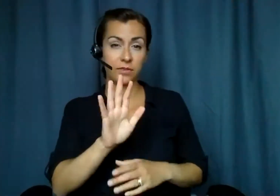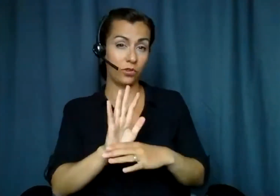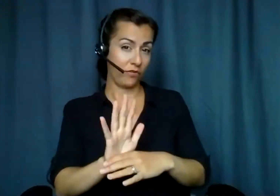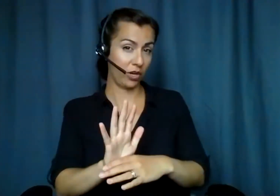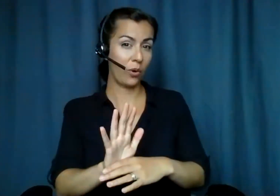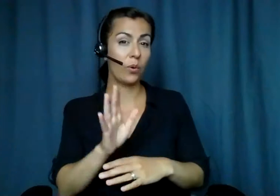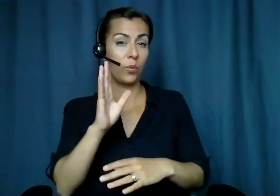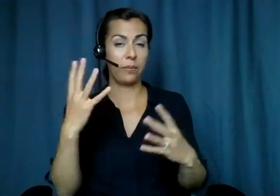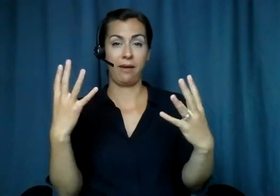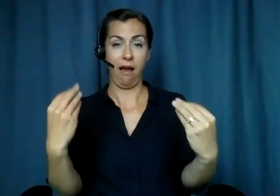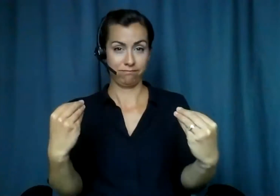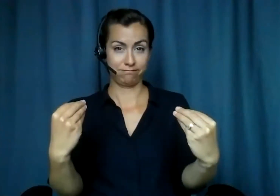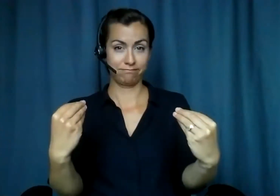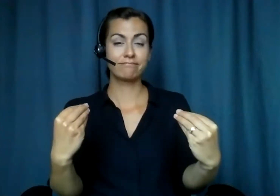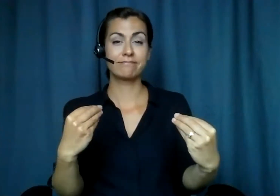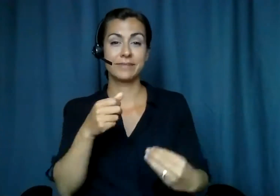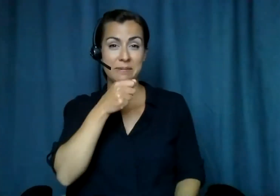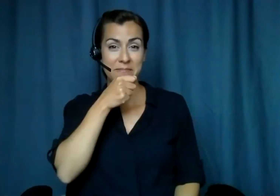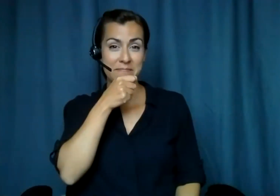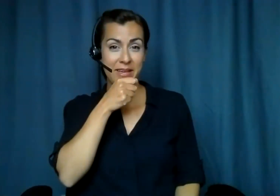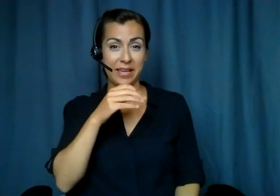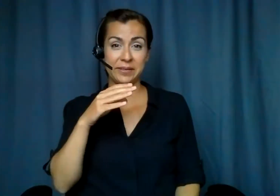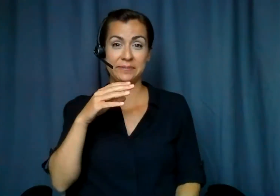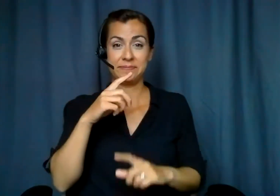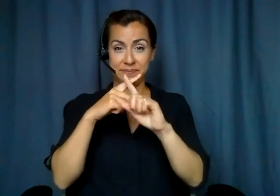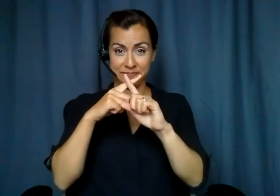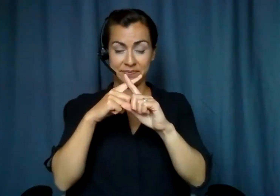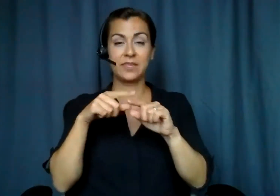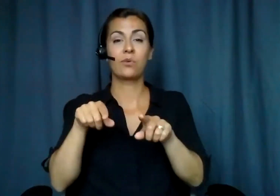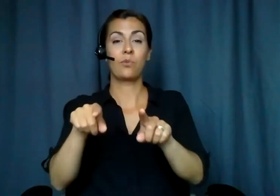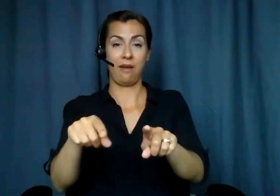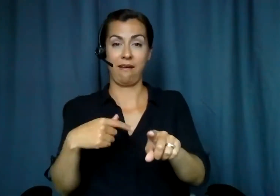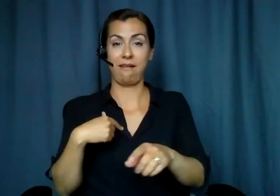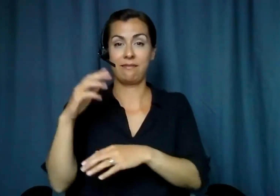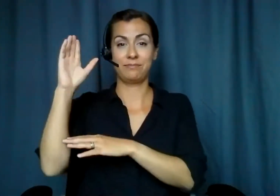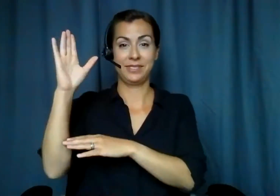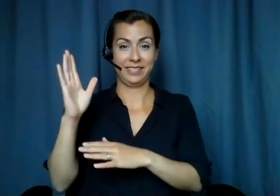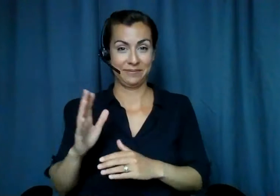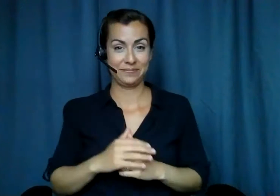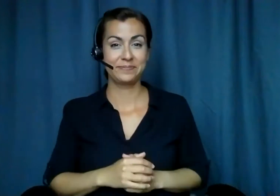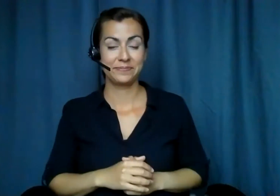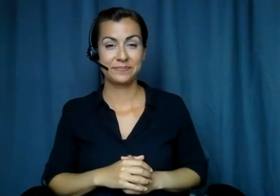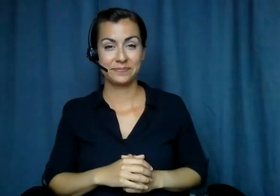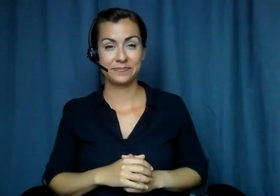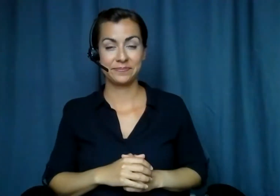in elections. So there's several laws that affect how people